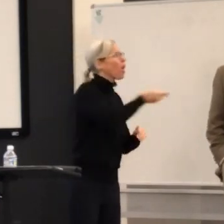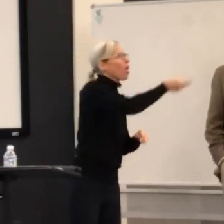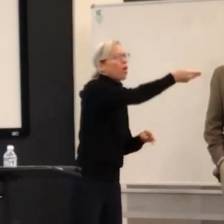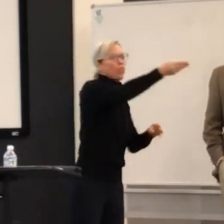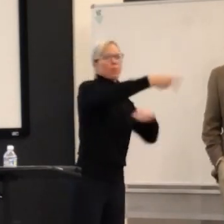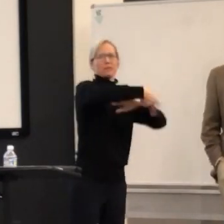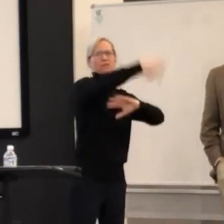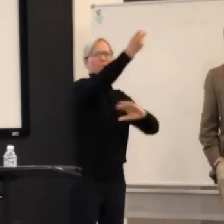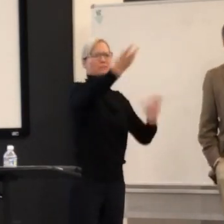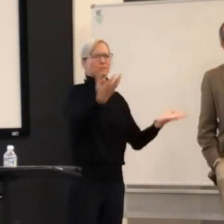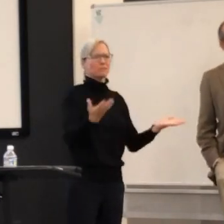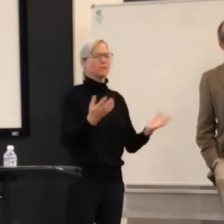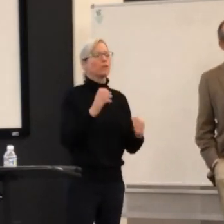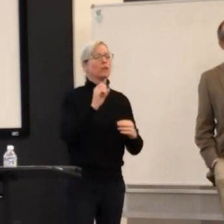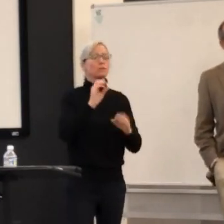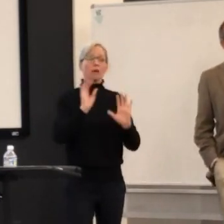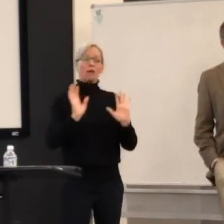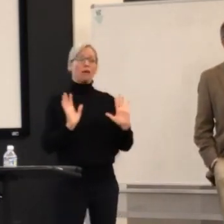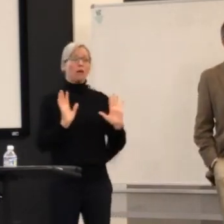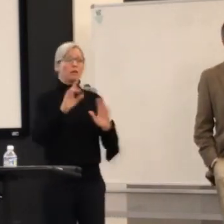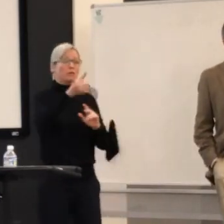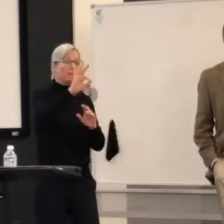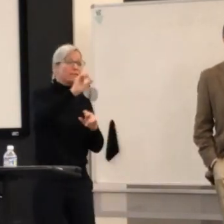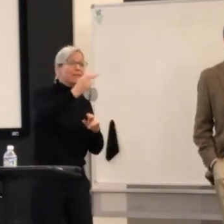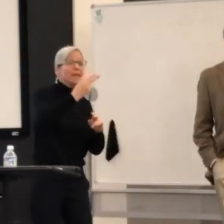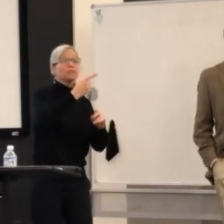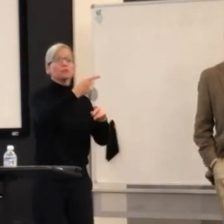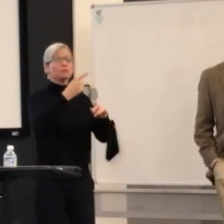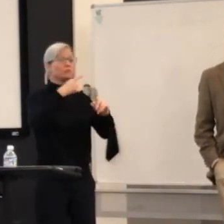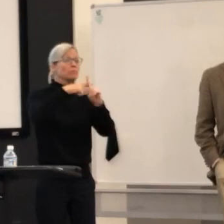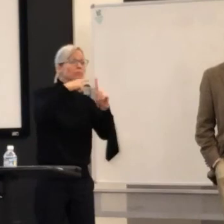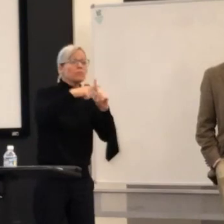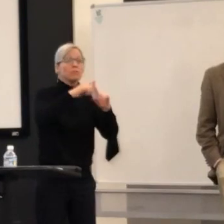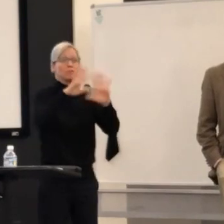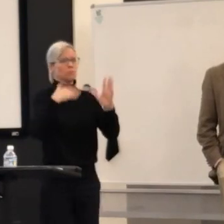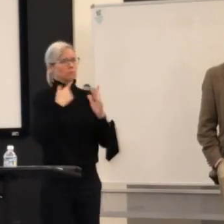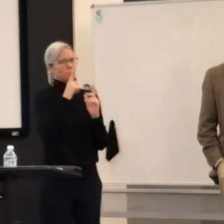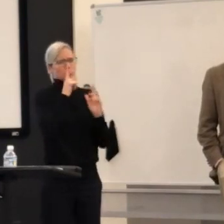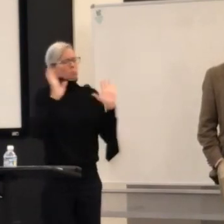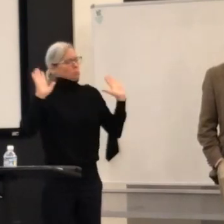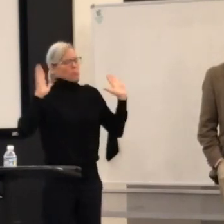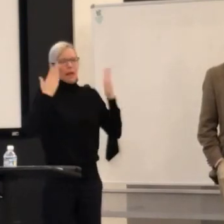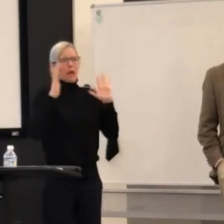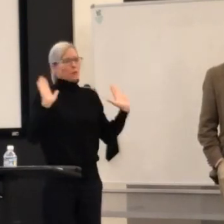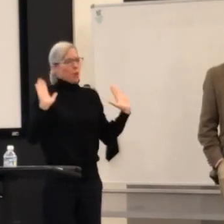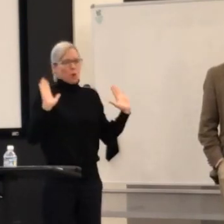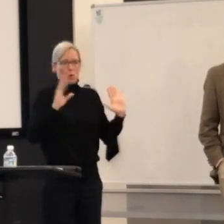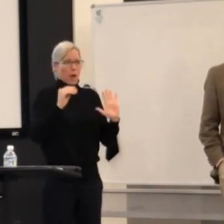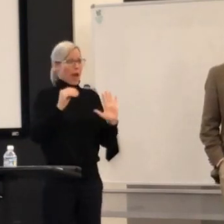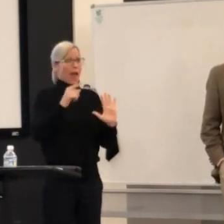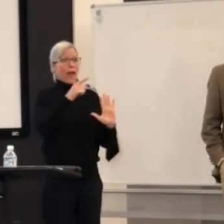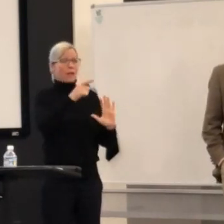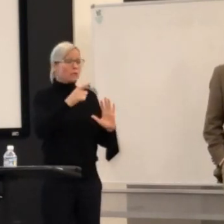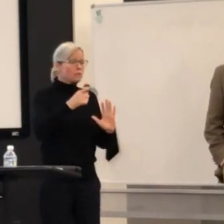not serving the interest of inventors, I would be very weary of them and investigate